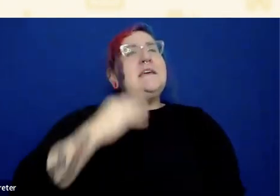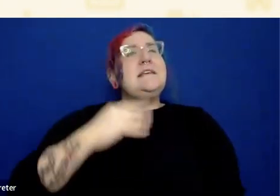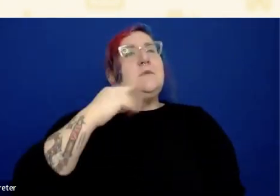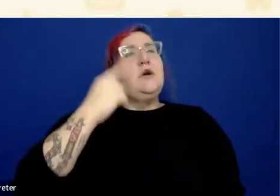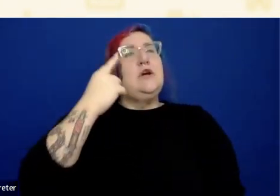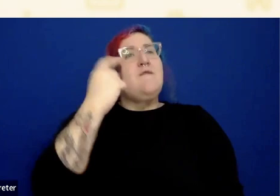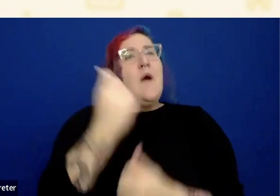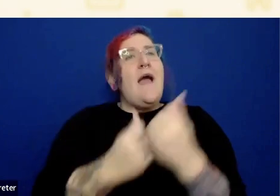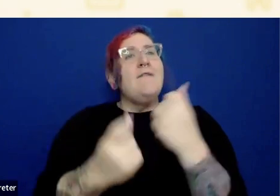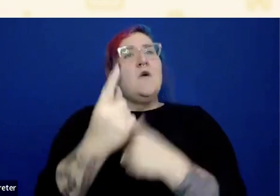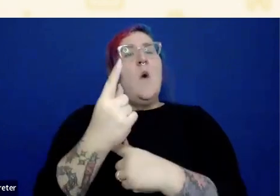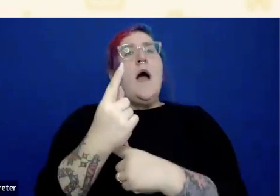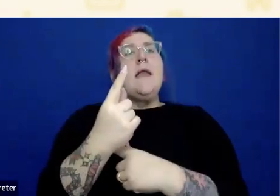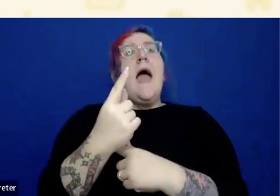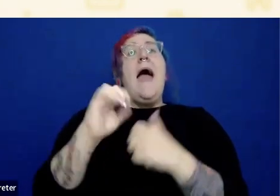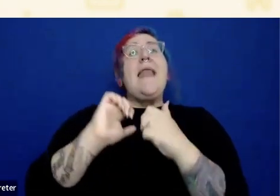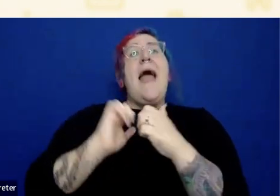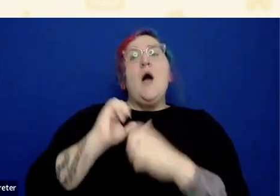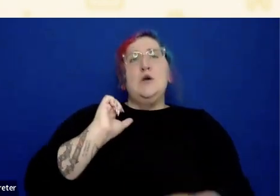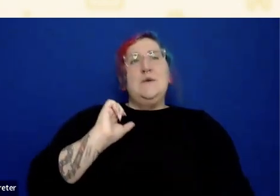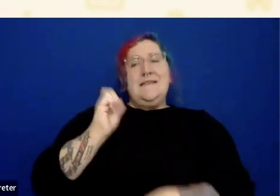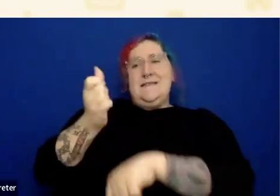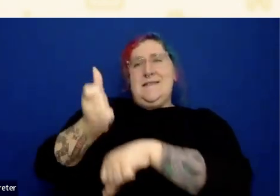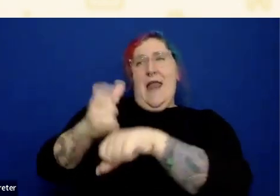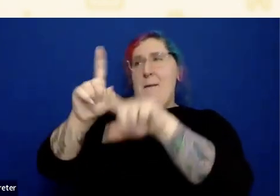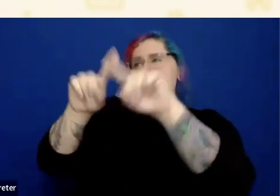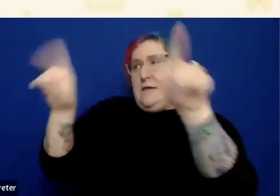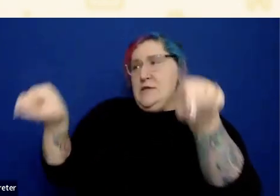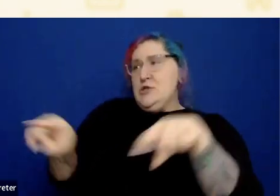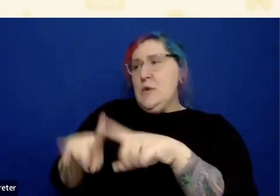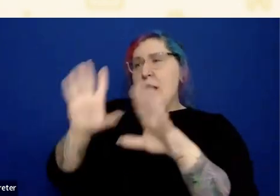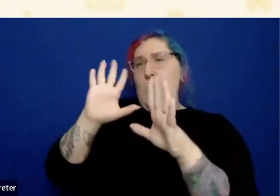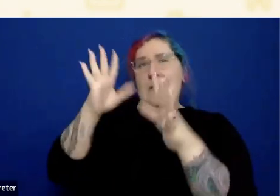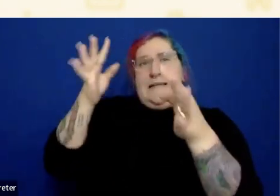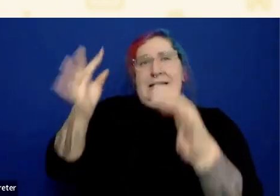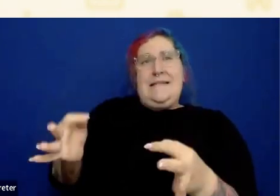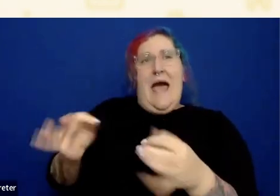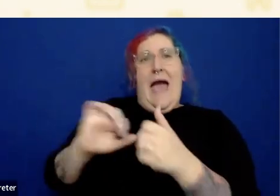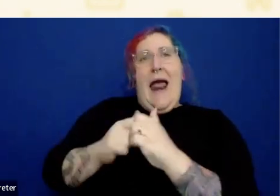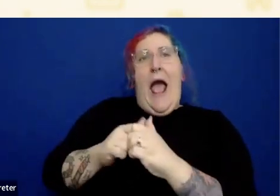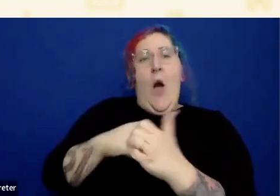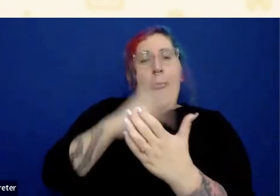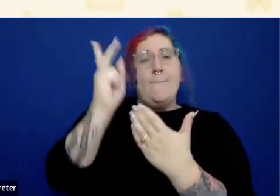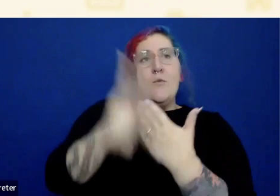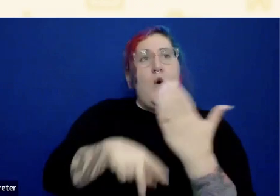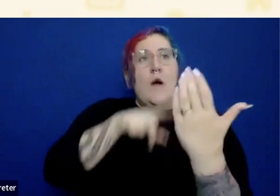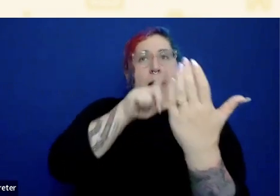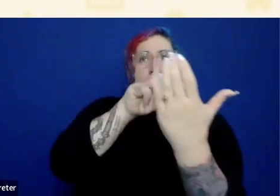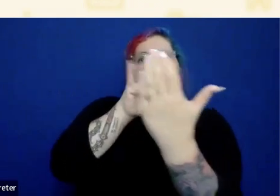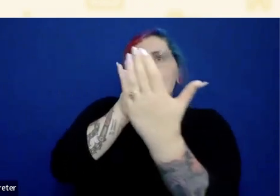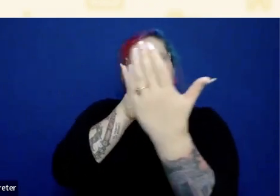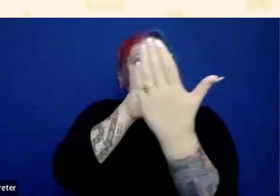the way the screen reader and the browser are going to play together. There is no concept of left and right.